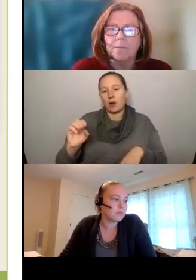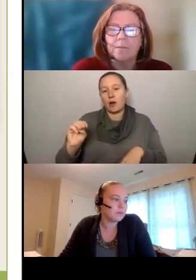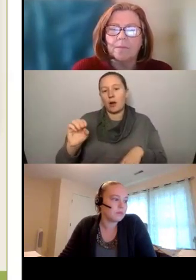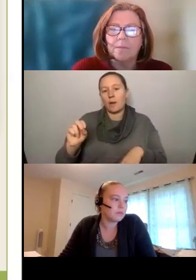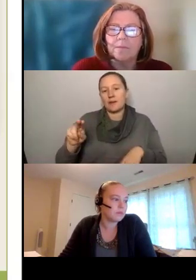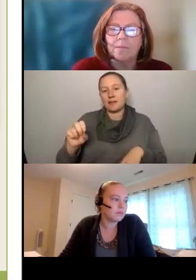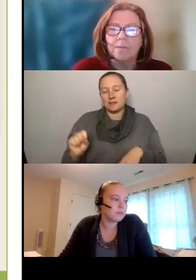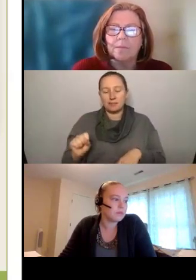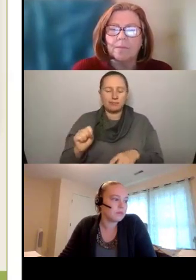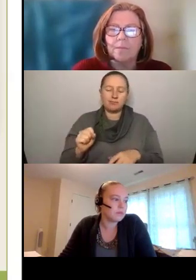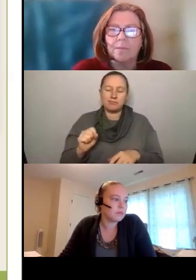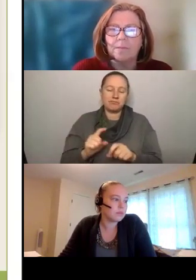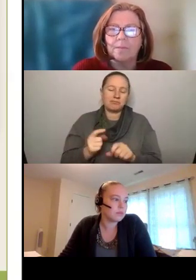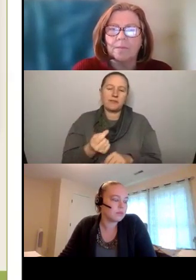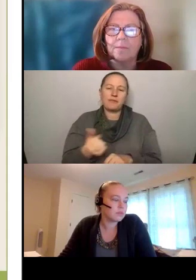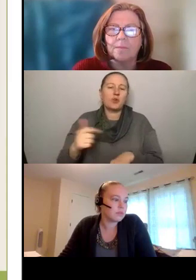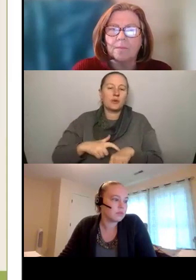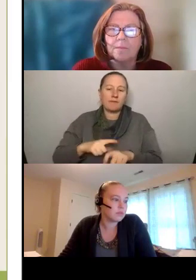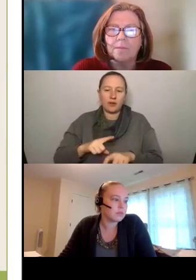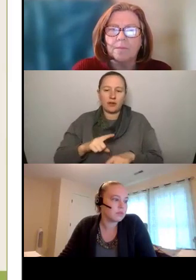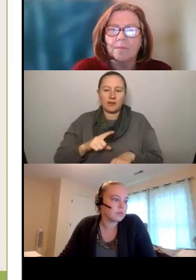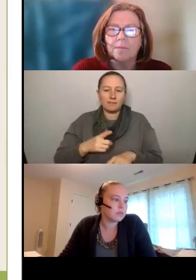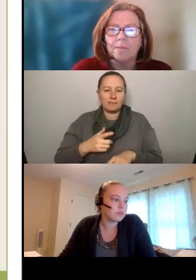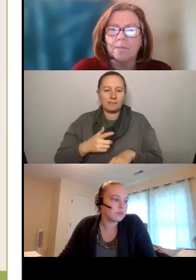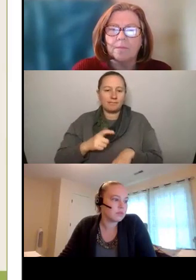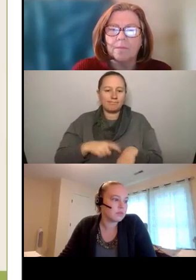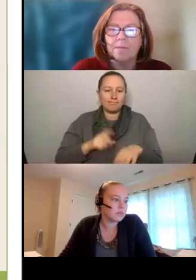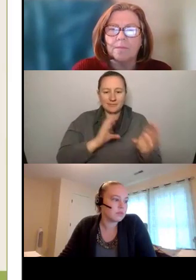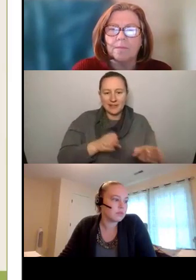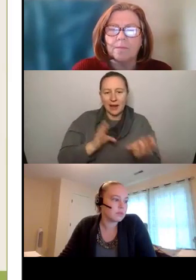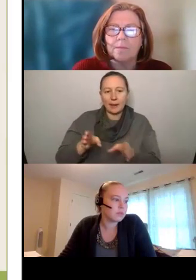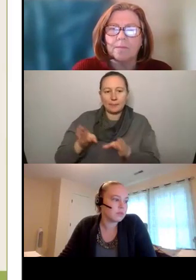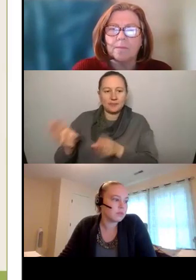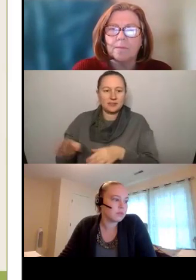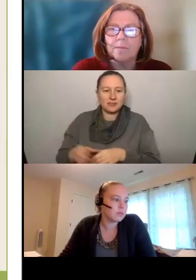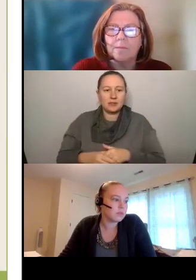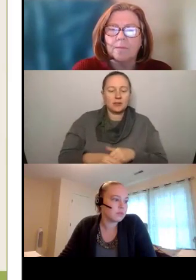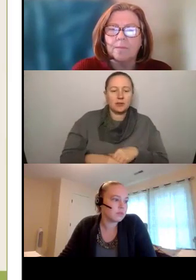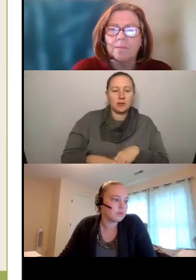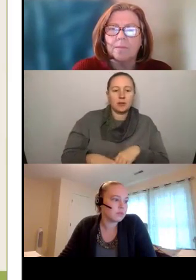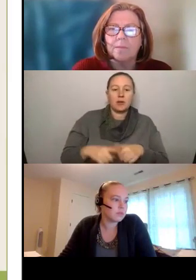So we can go to the next slide, I think, Scarlett. Thank you. So the first slide that we just had up